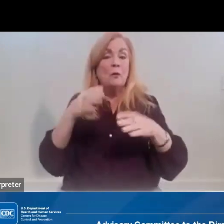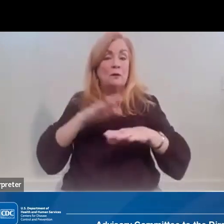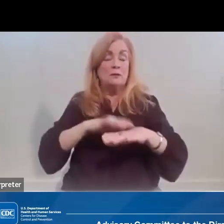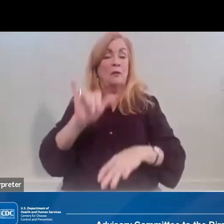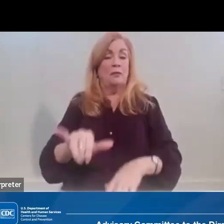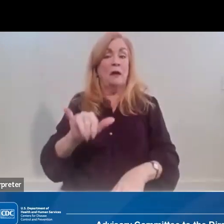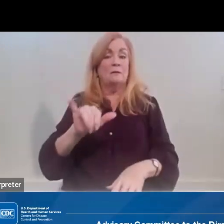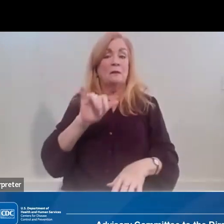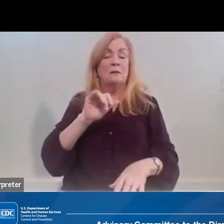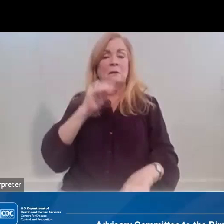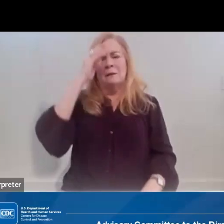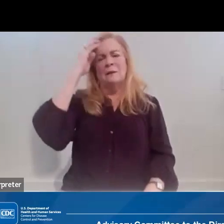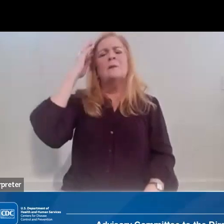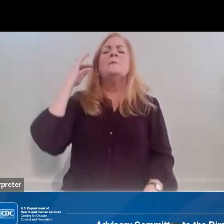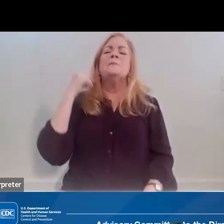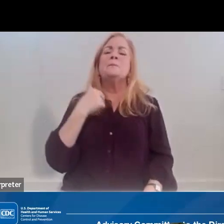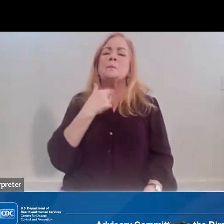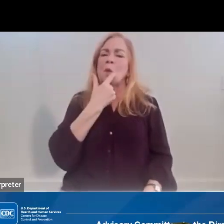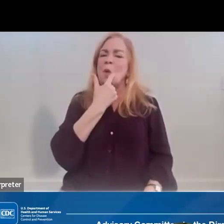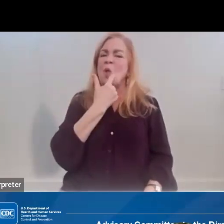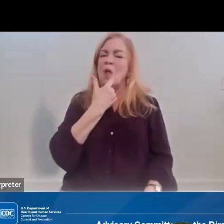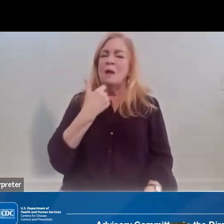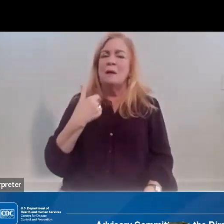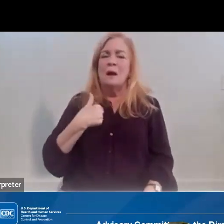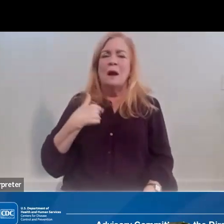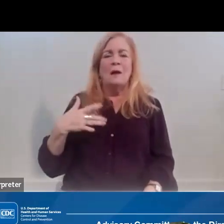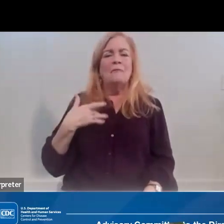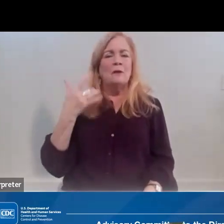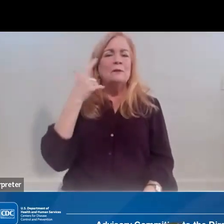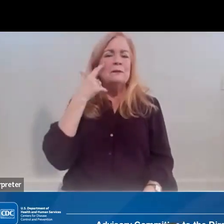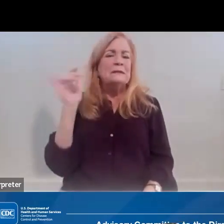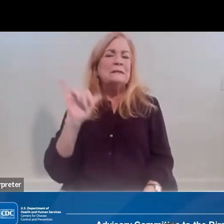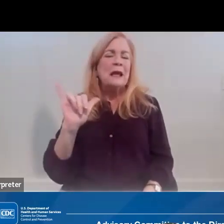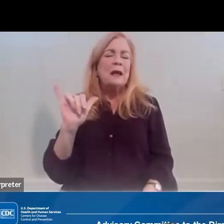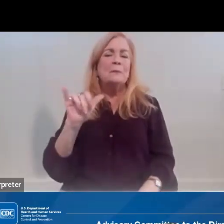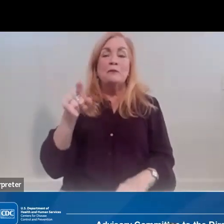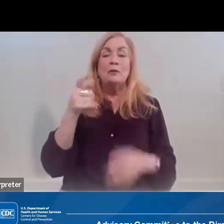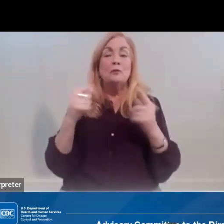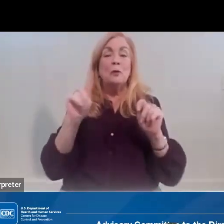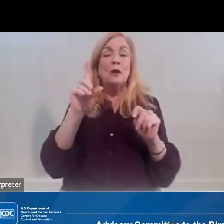because I too shared Rhonda's concerns that if you try to do everything, you're not going to get anything done and you're going